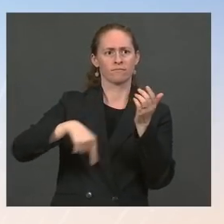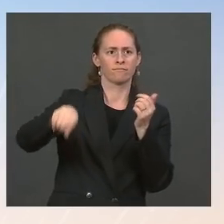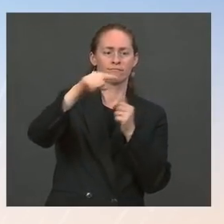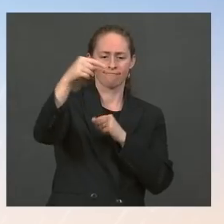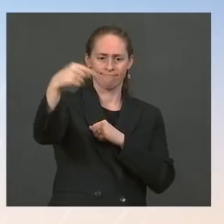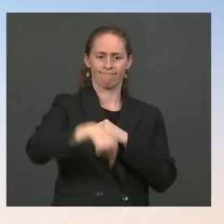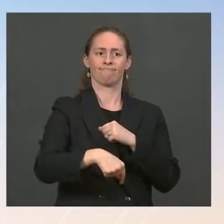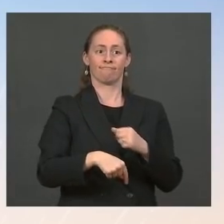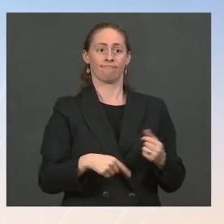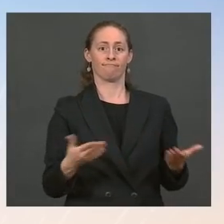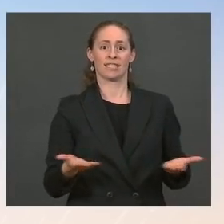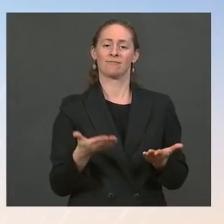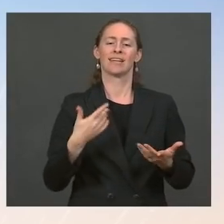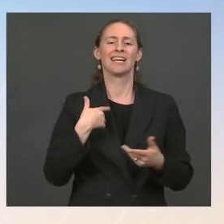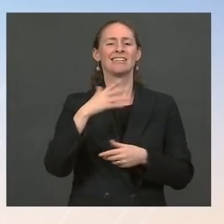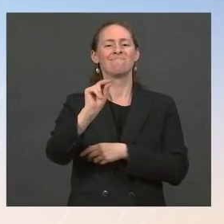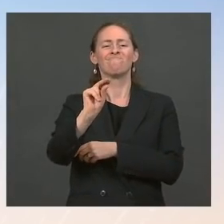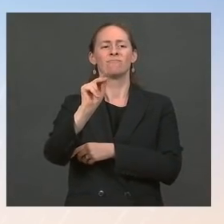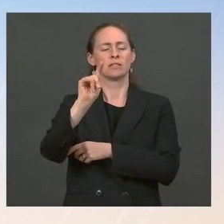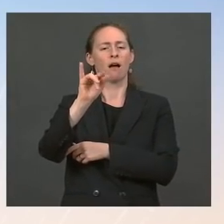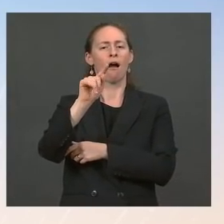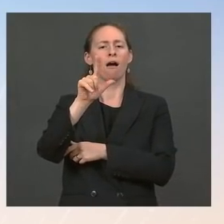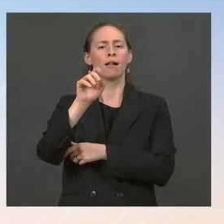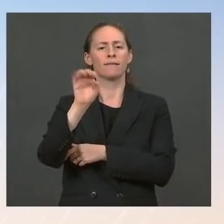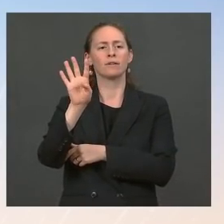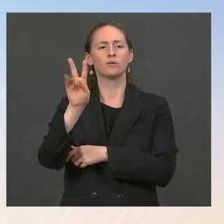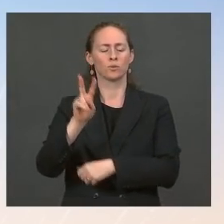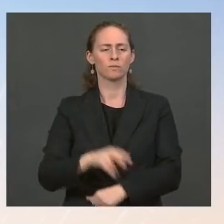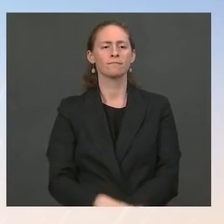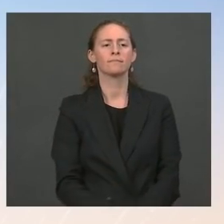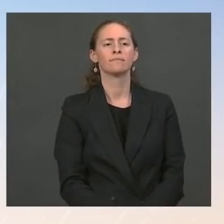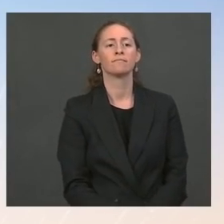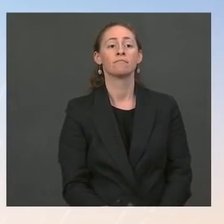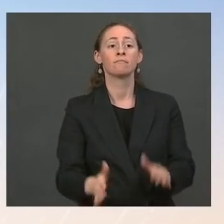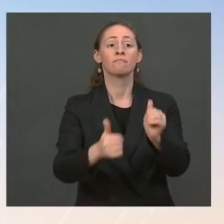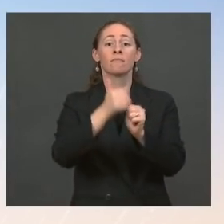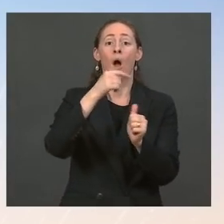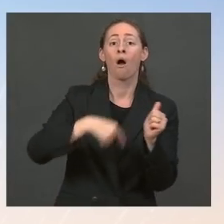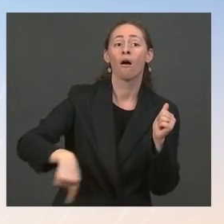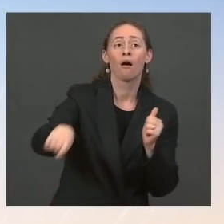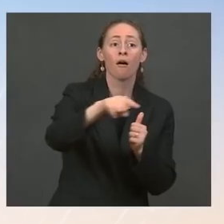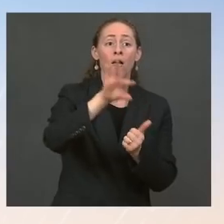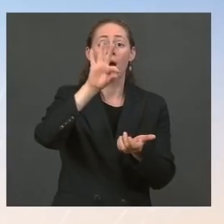The vast, vast, vast overwhelming majority of those people were not from Haiti. But we apply Title 42,